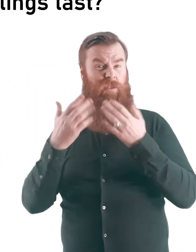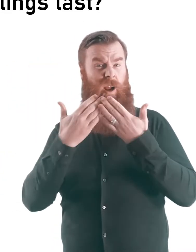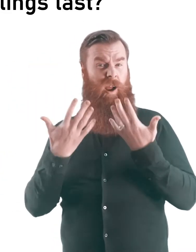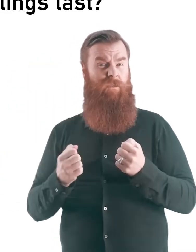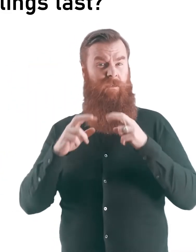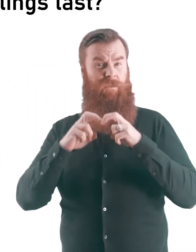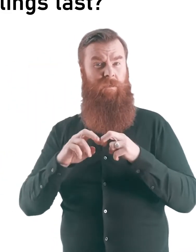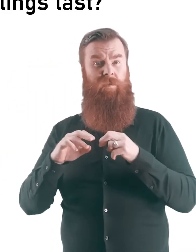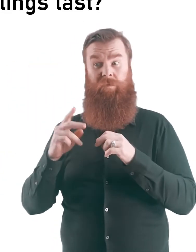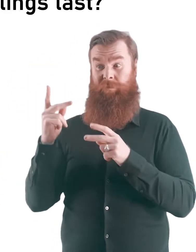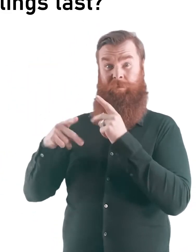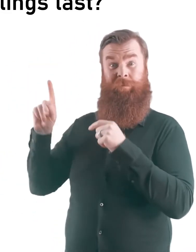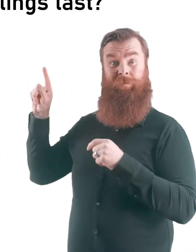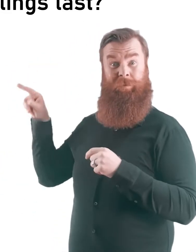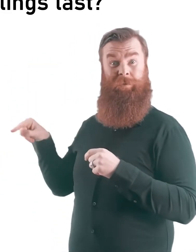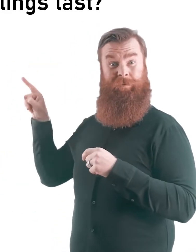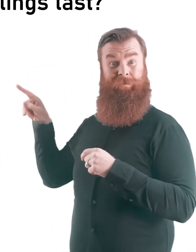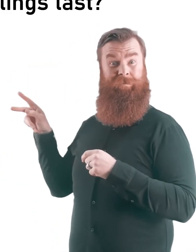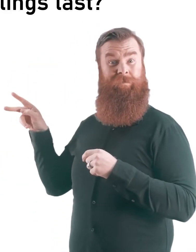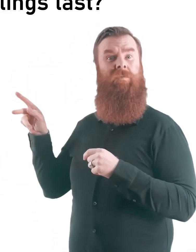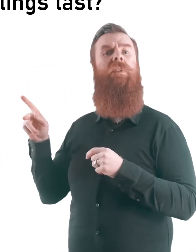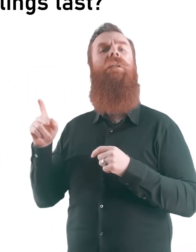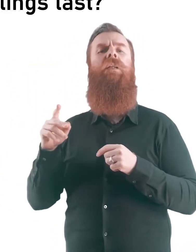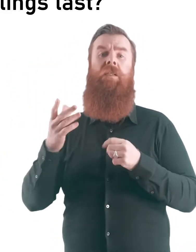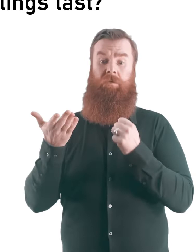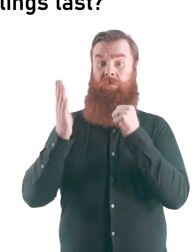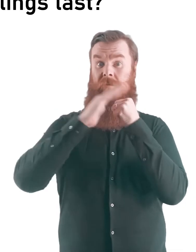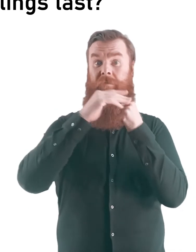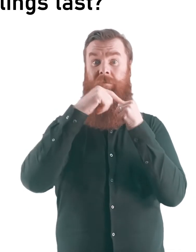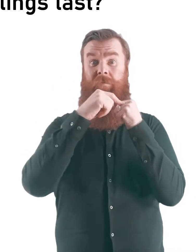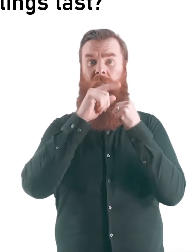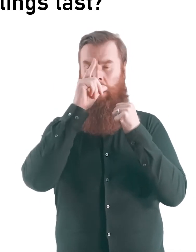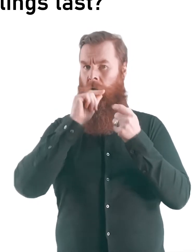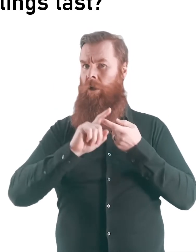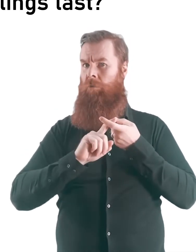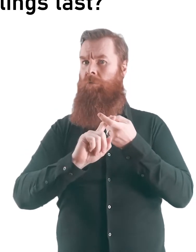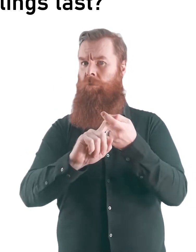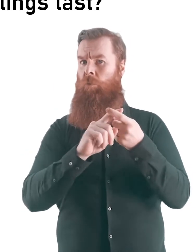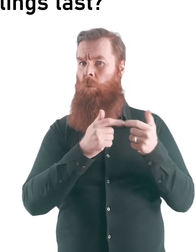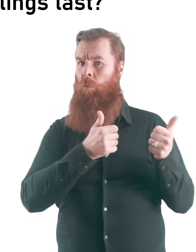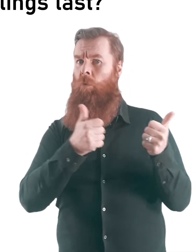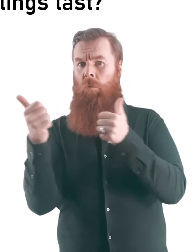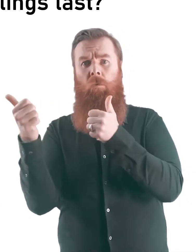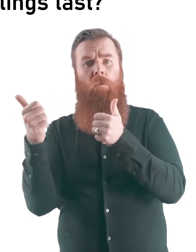Studies have shown that amalgam and composite resin fillings last very well.